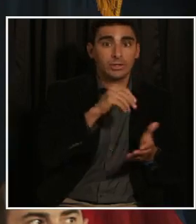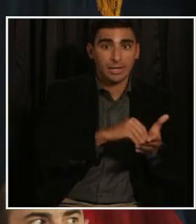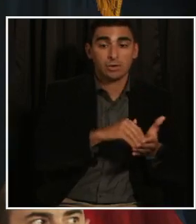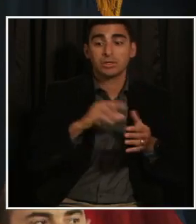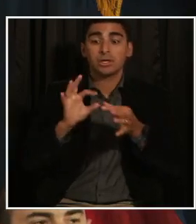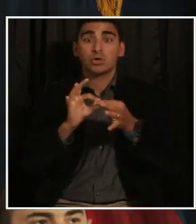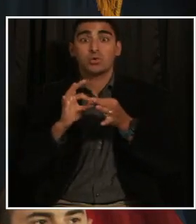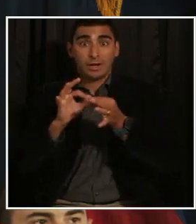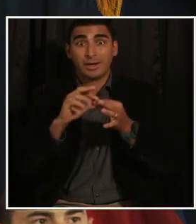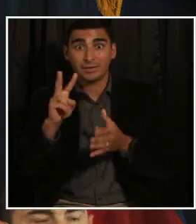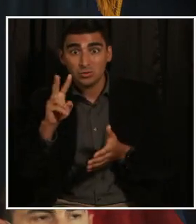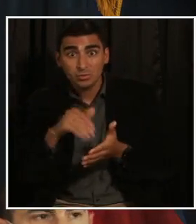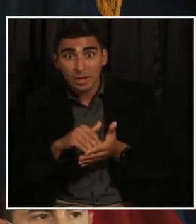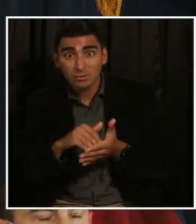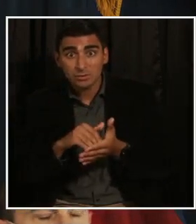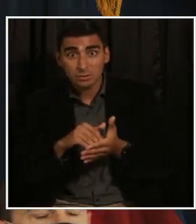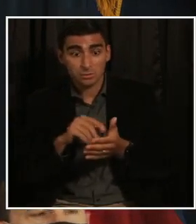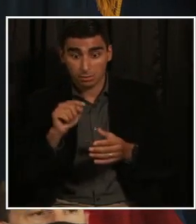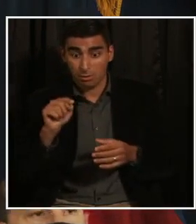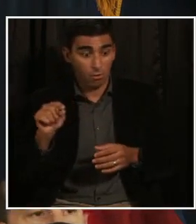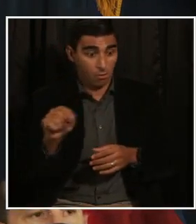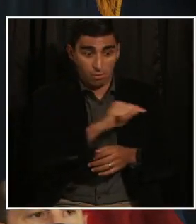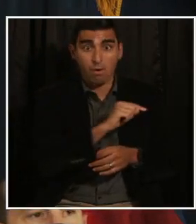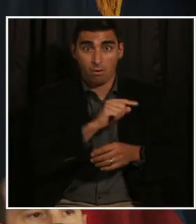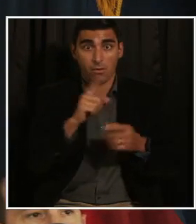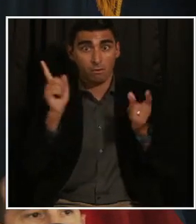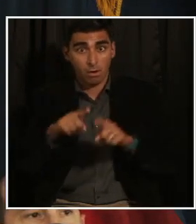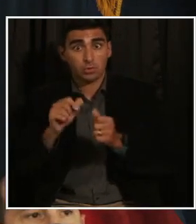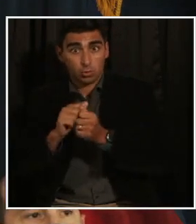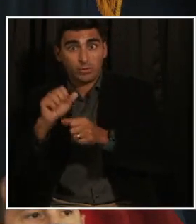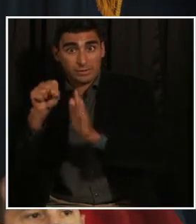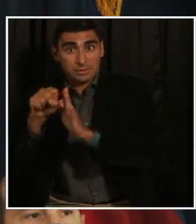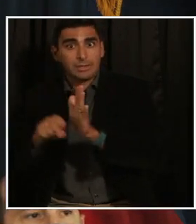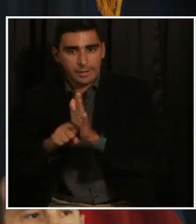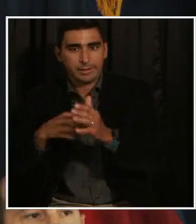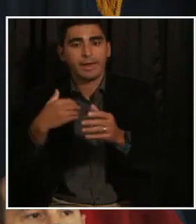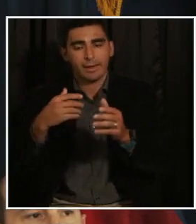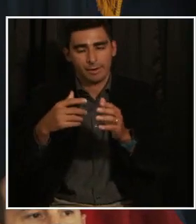all of these um in our state they have more other places every employer is working on the way that